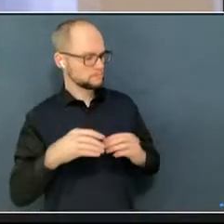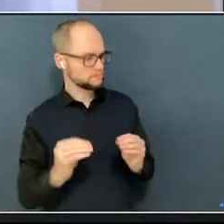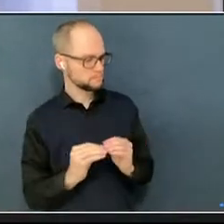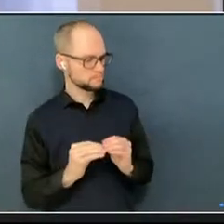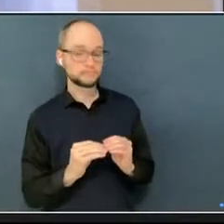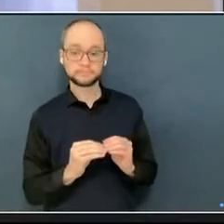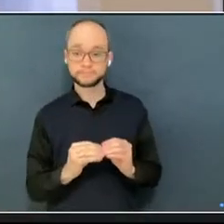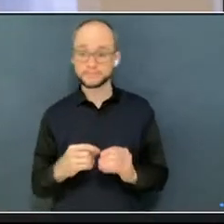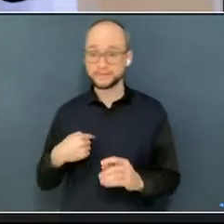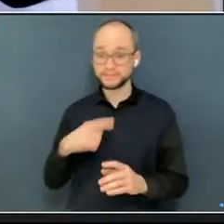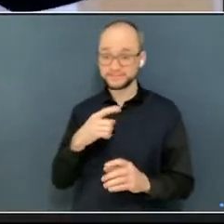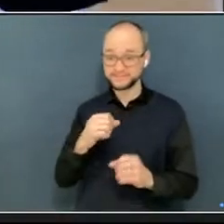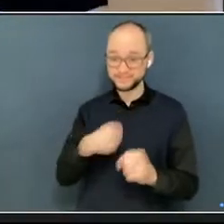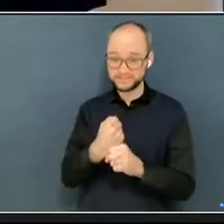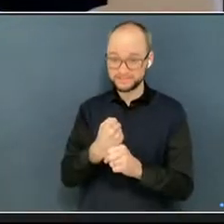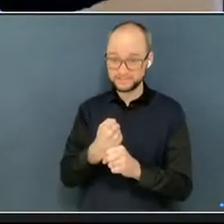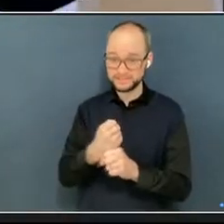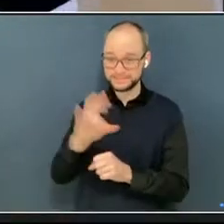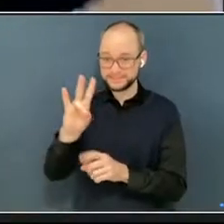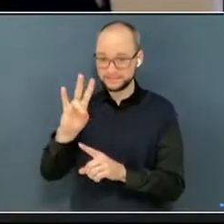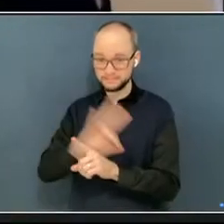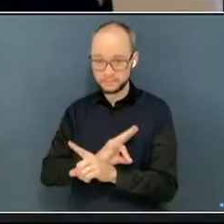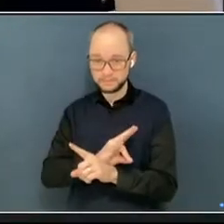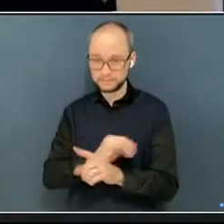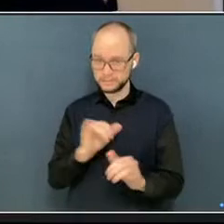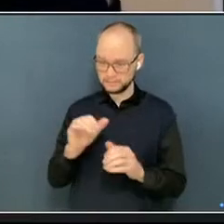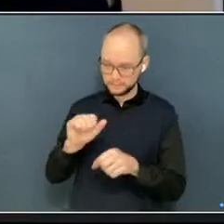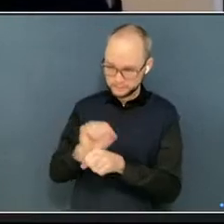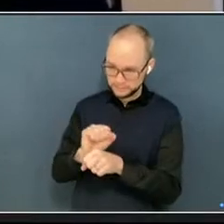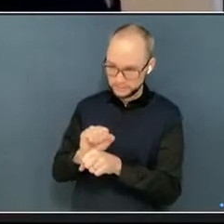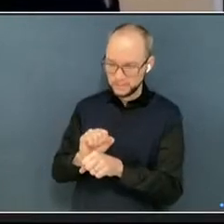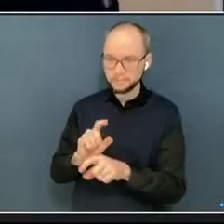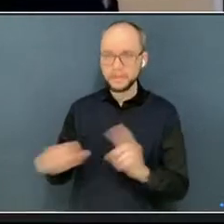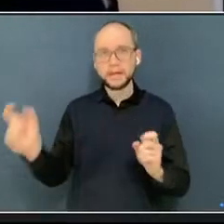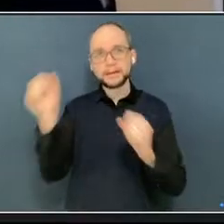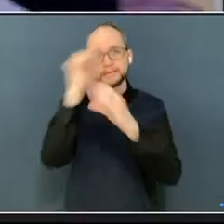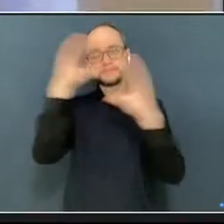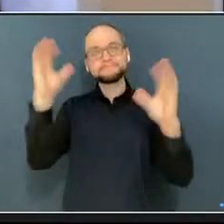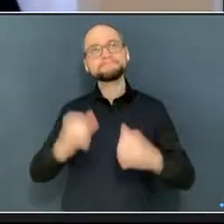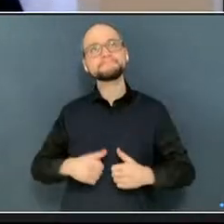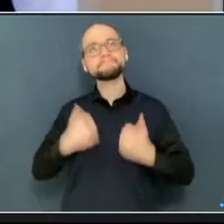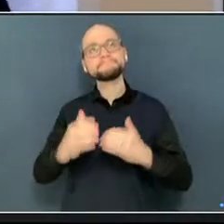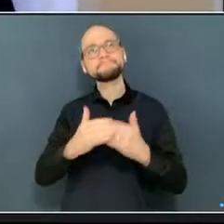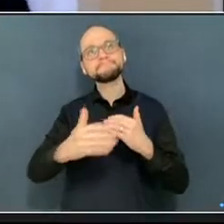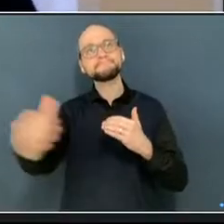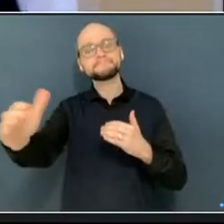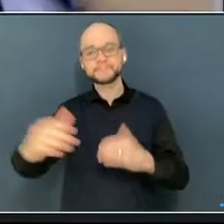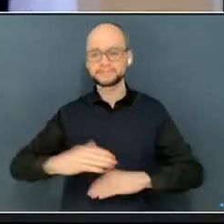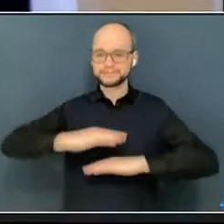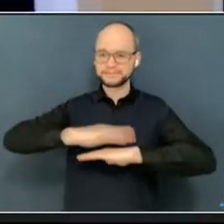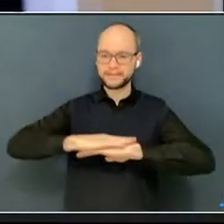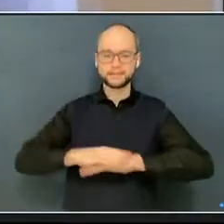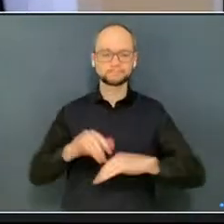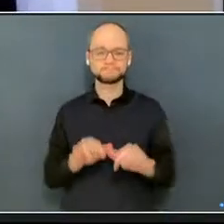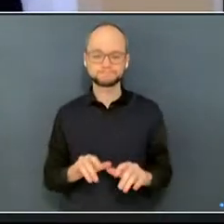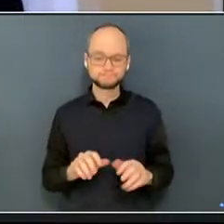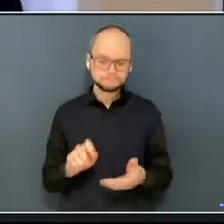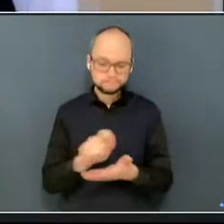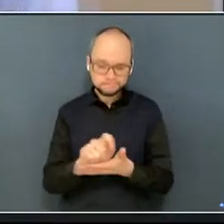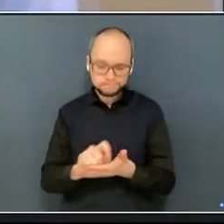But I could not see myself working behind a desk. I needed to be outdoors. Back home I'm sailing up